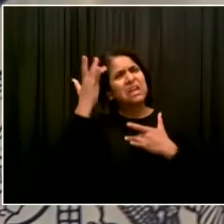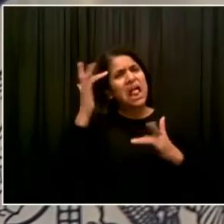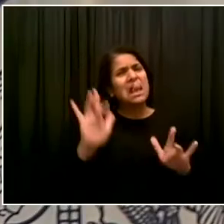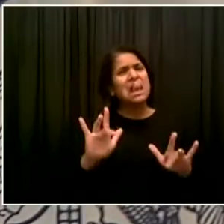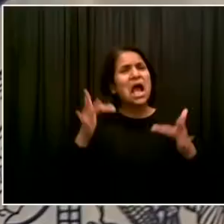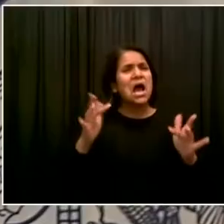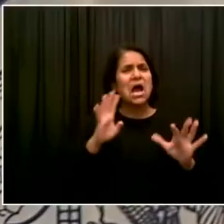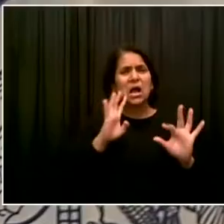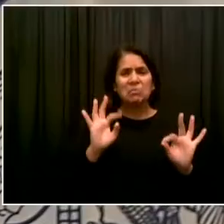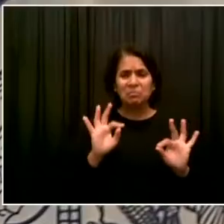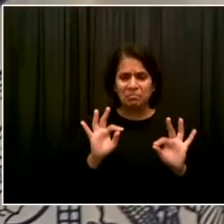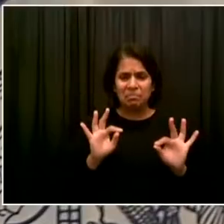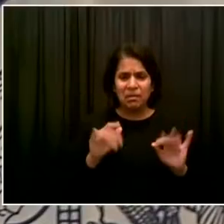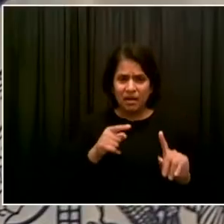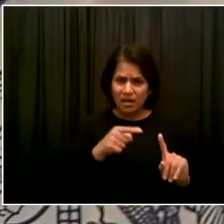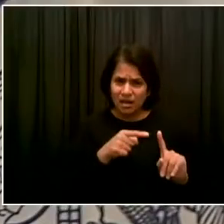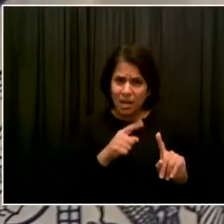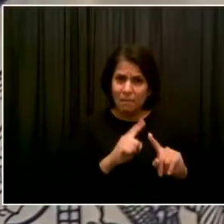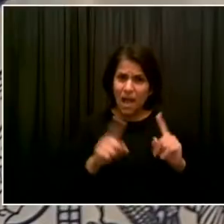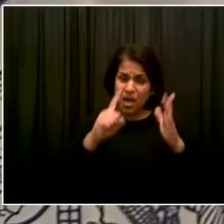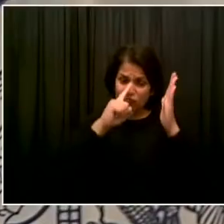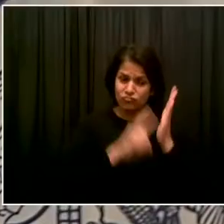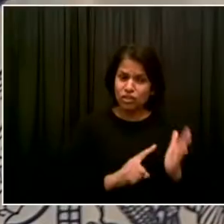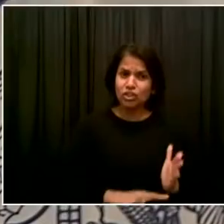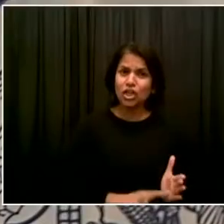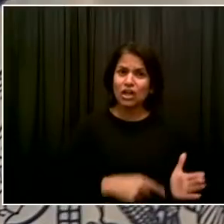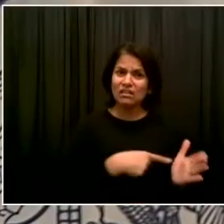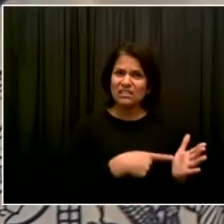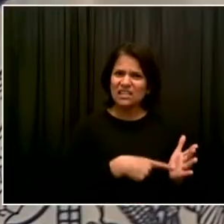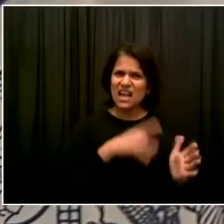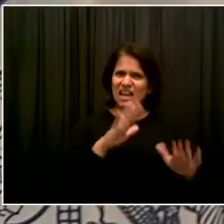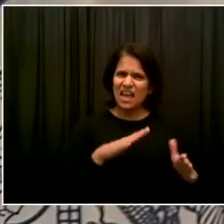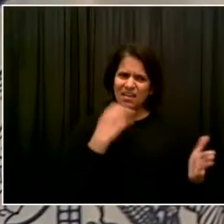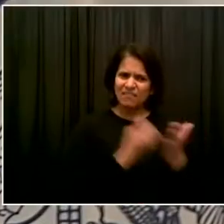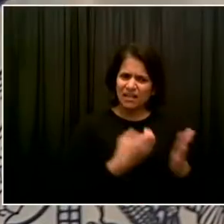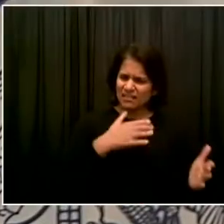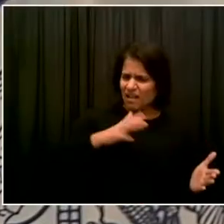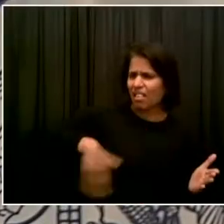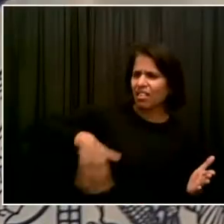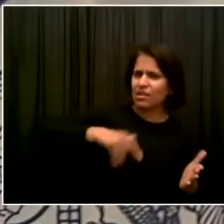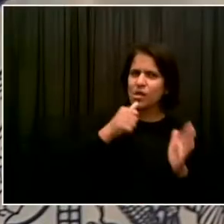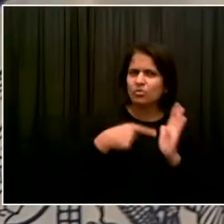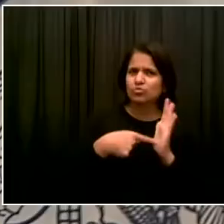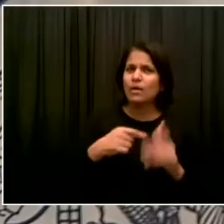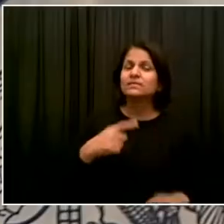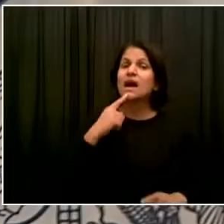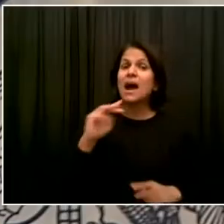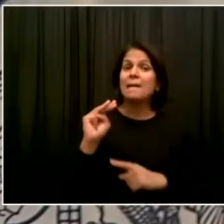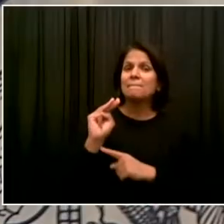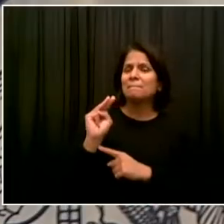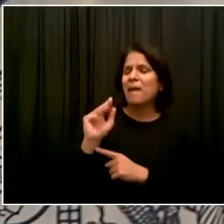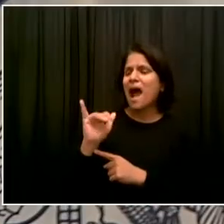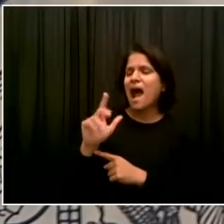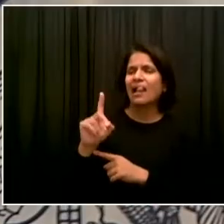WHEN IT COMES TO YOUR ASSESSMENT THAT